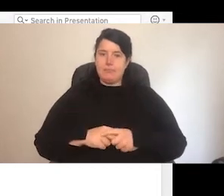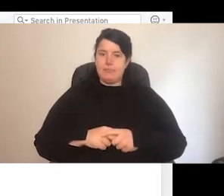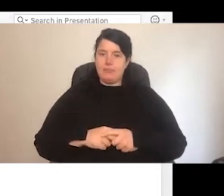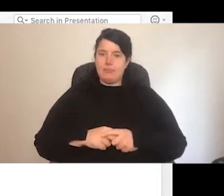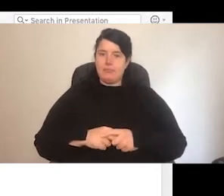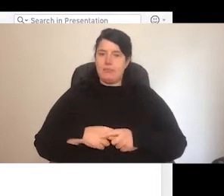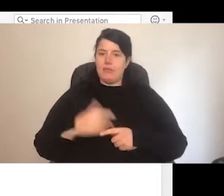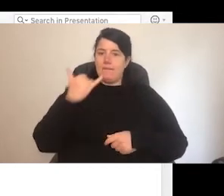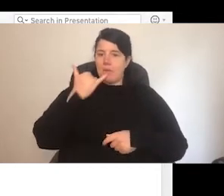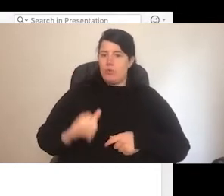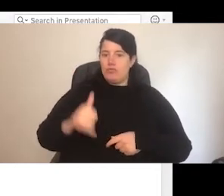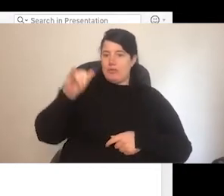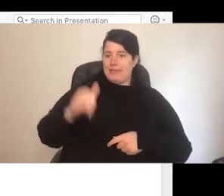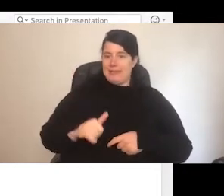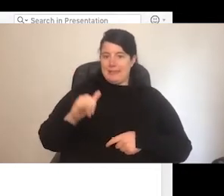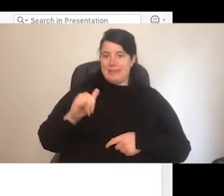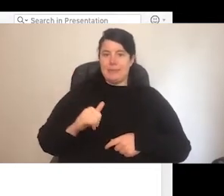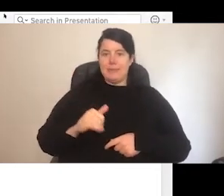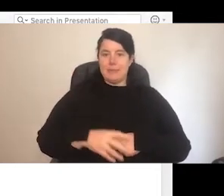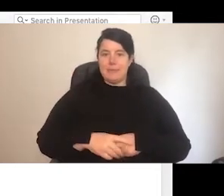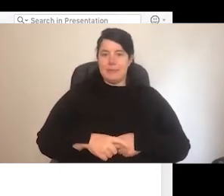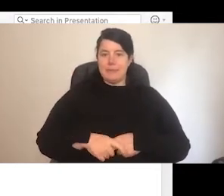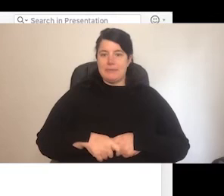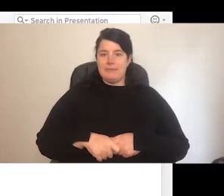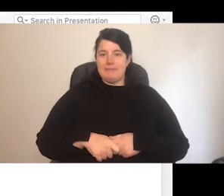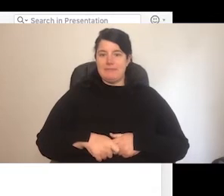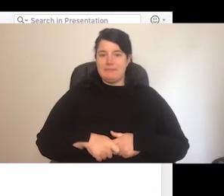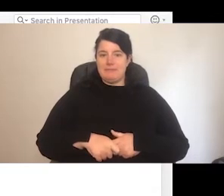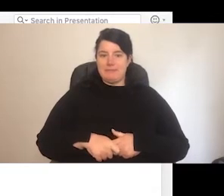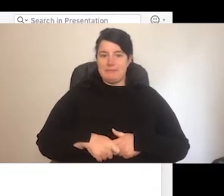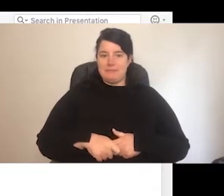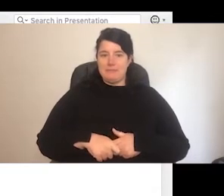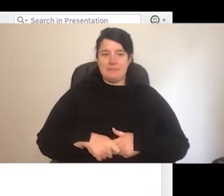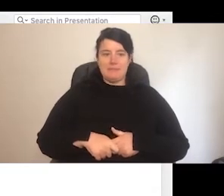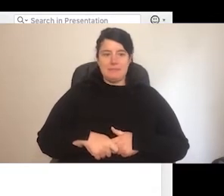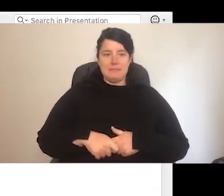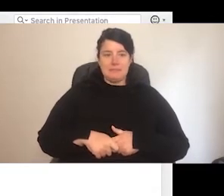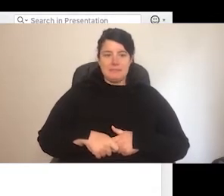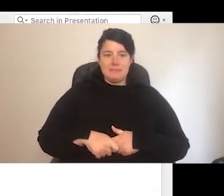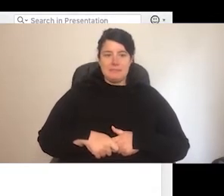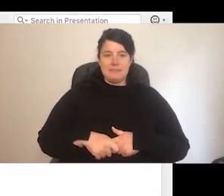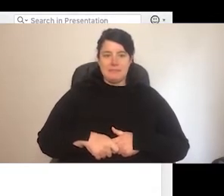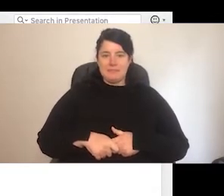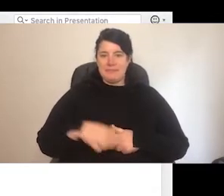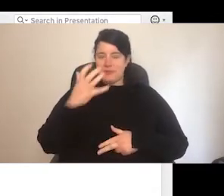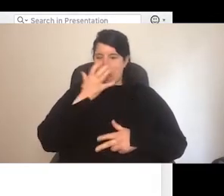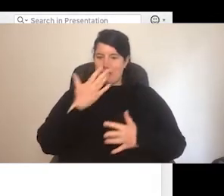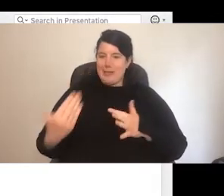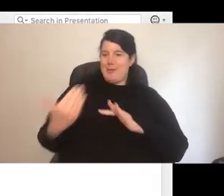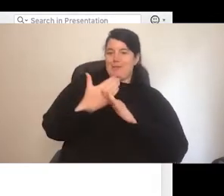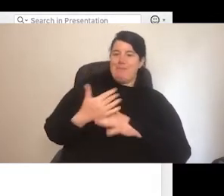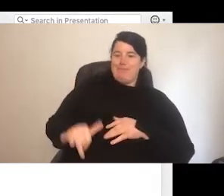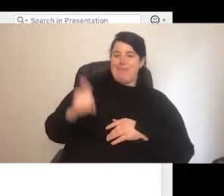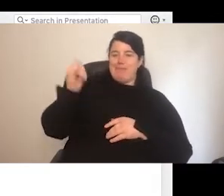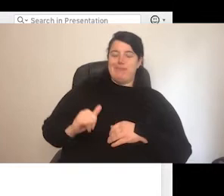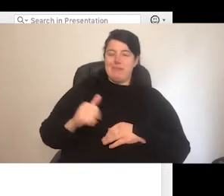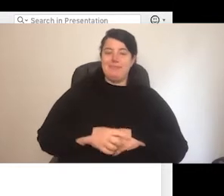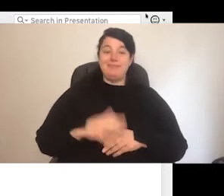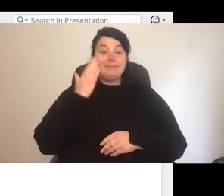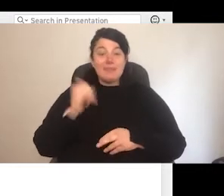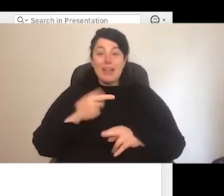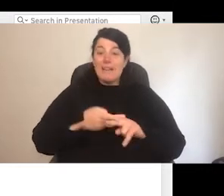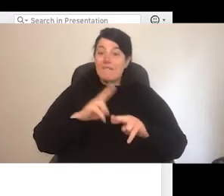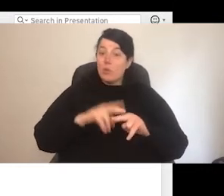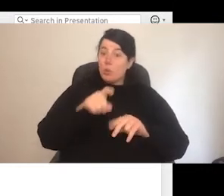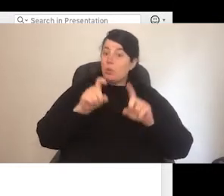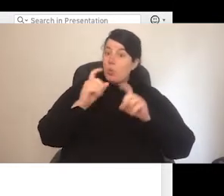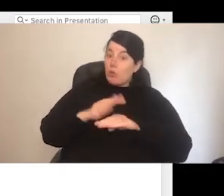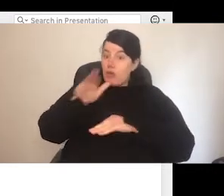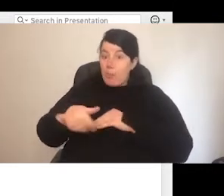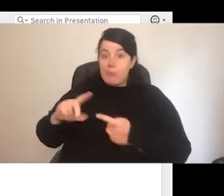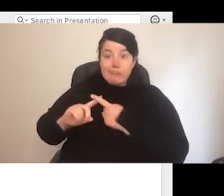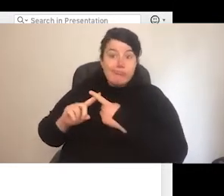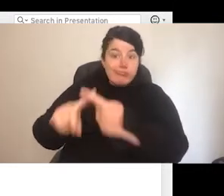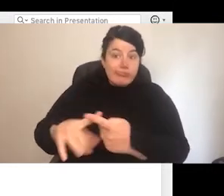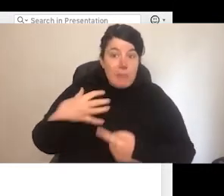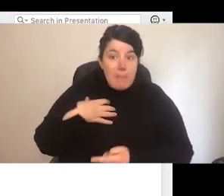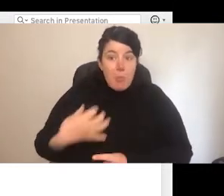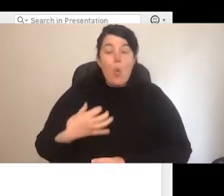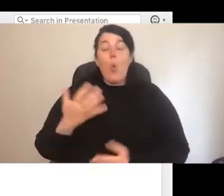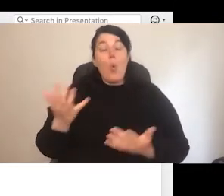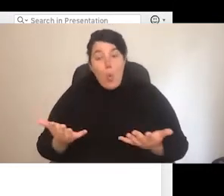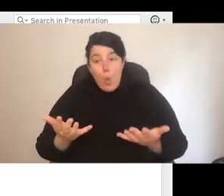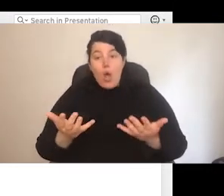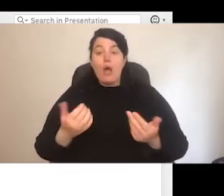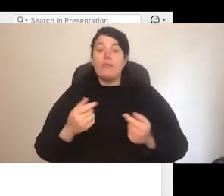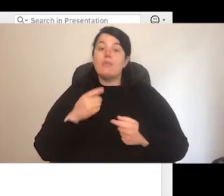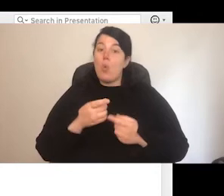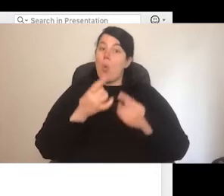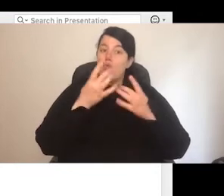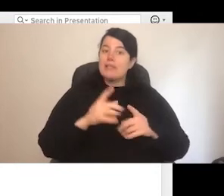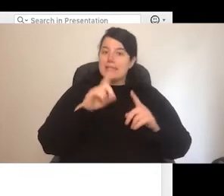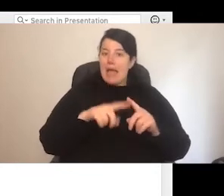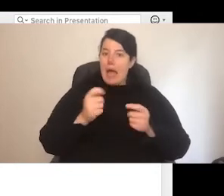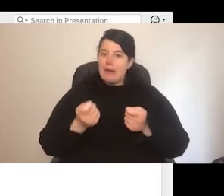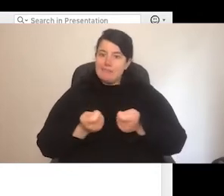for a while longer. (Phone rings) Sorry about that! or already starting to transition back to the